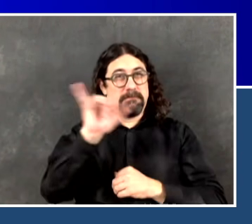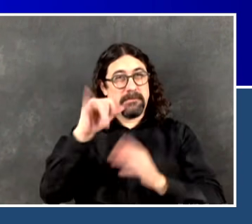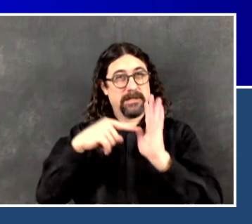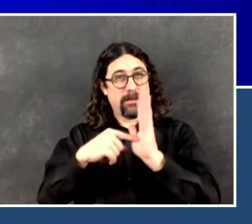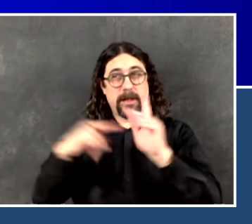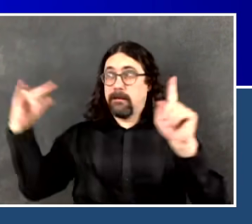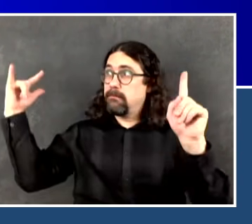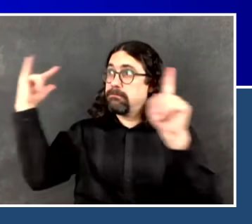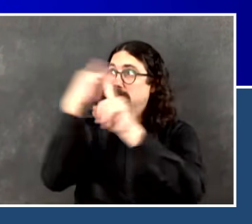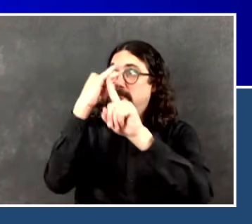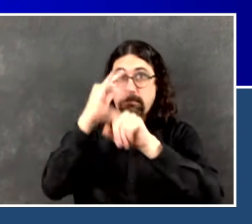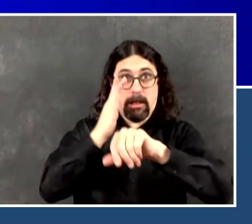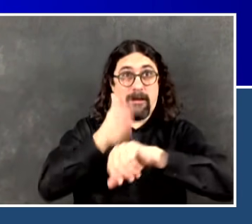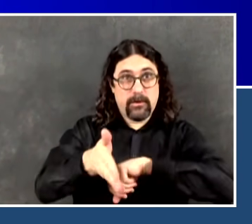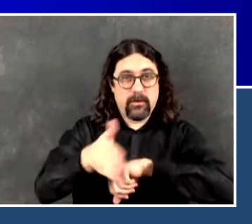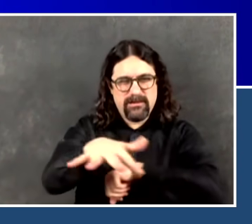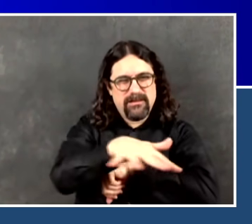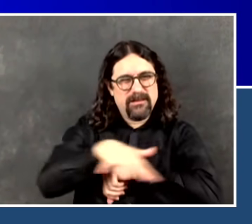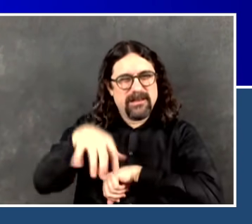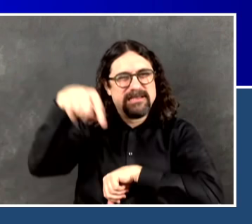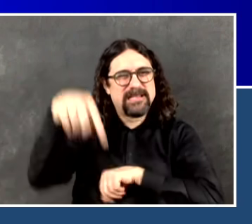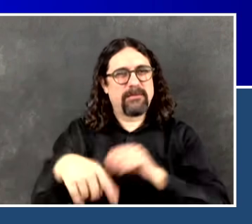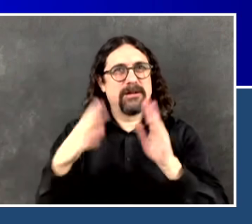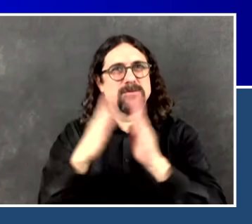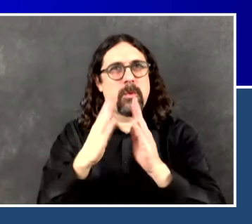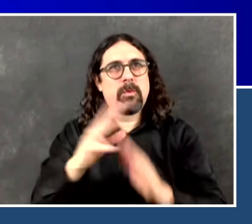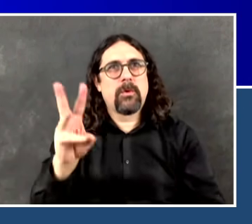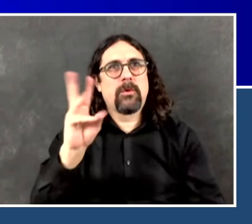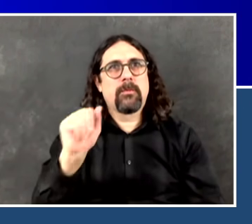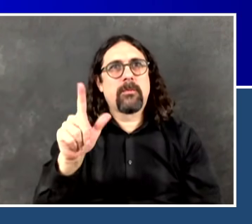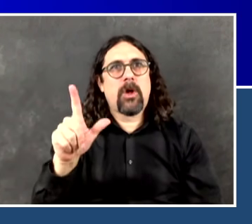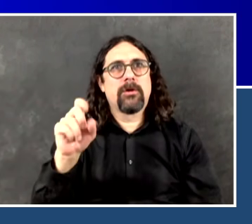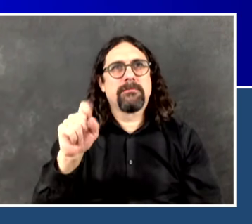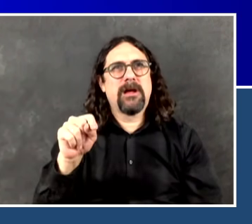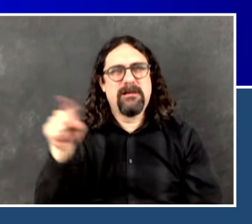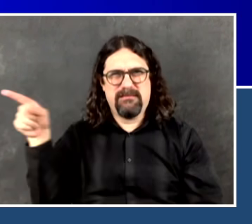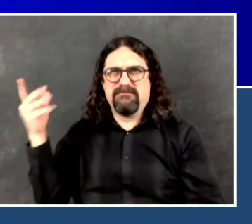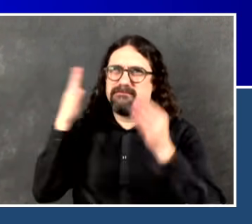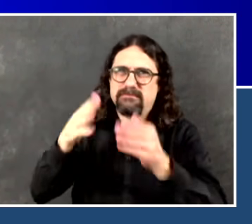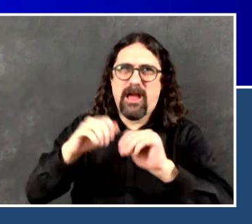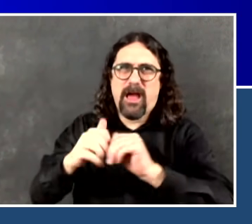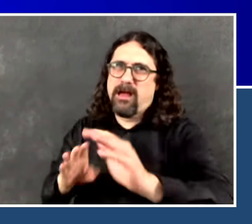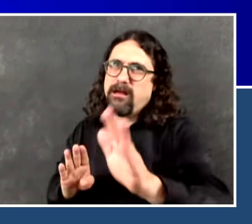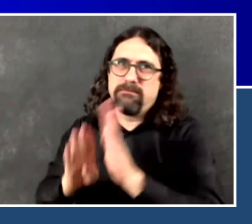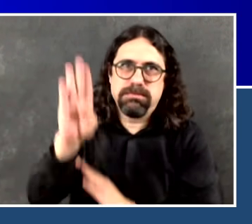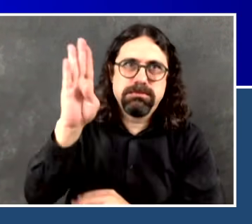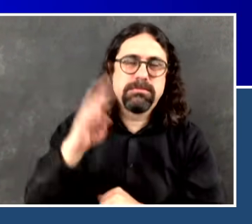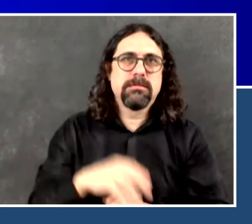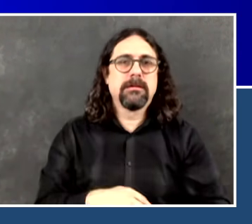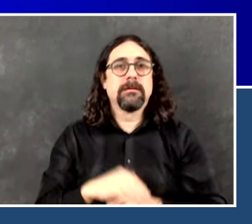THE LAST HALF CENTURY IN THIS